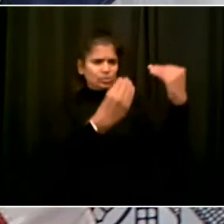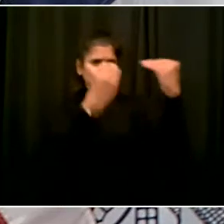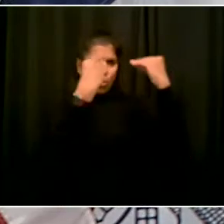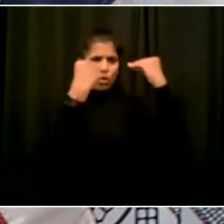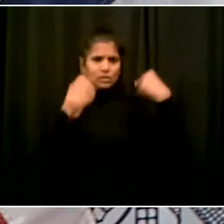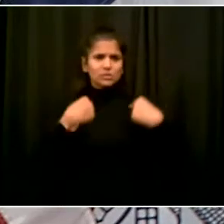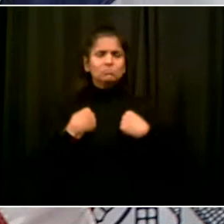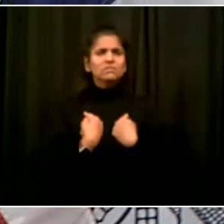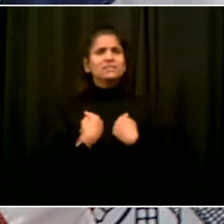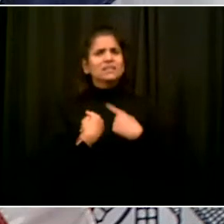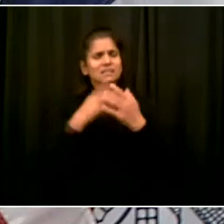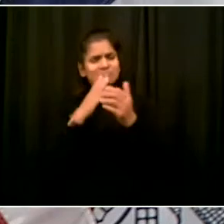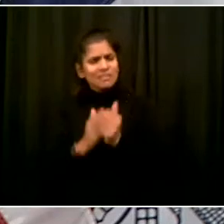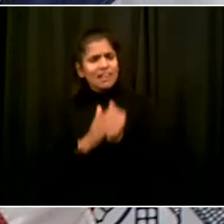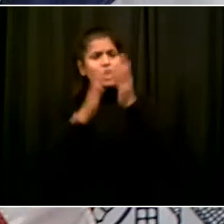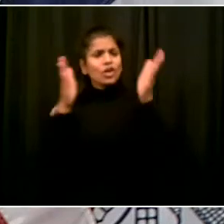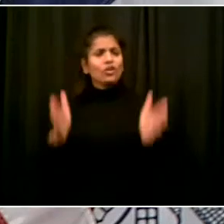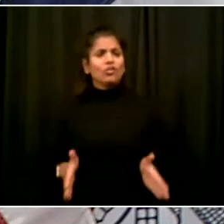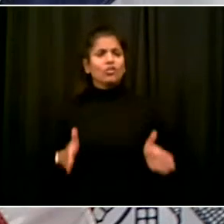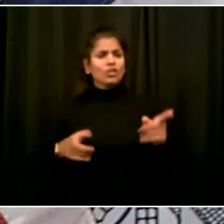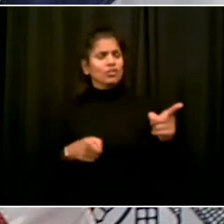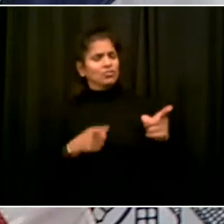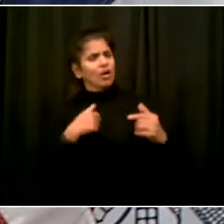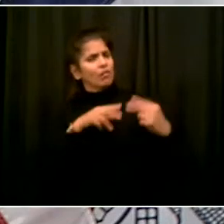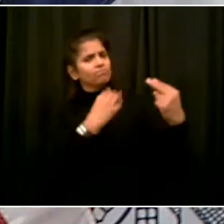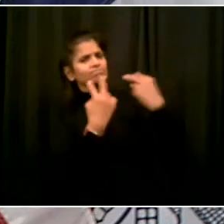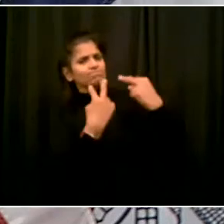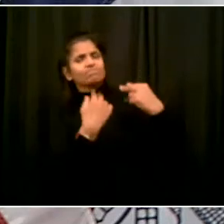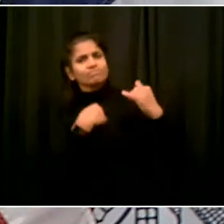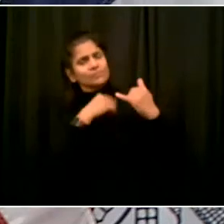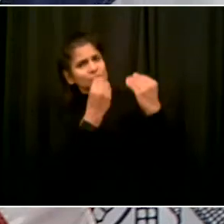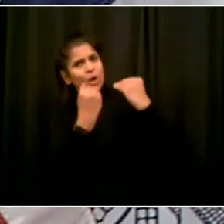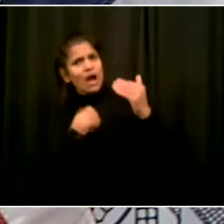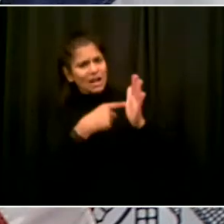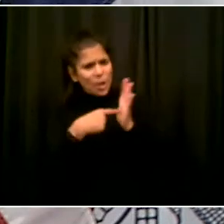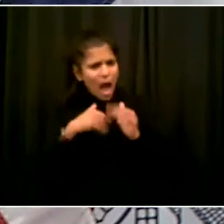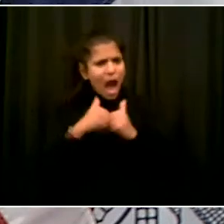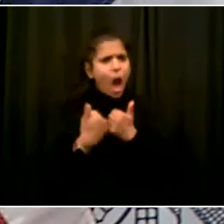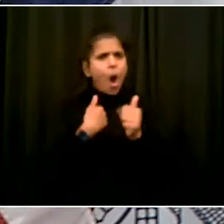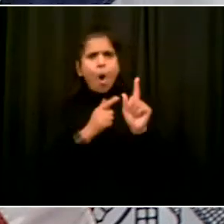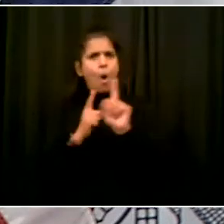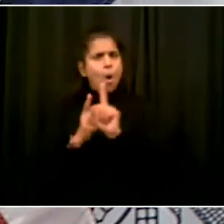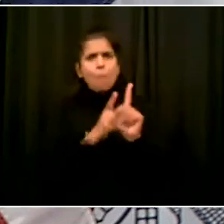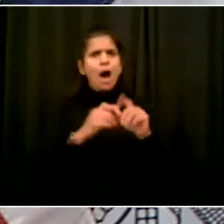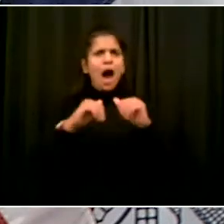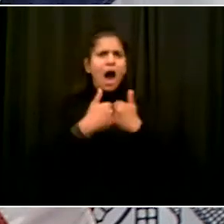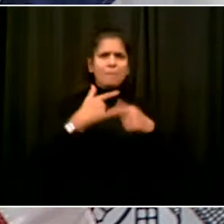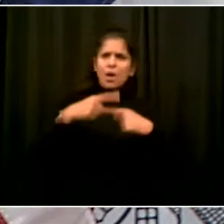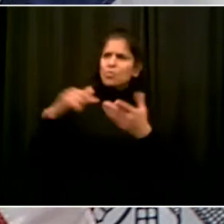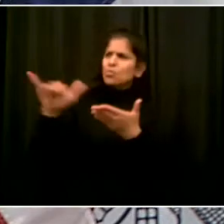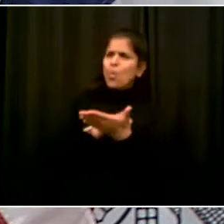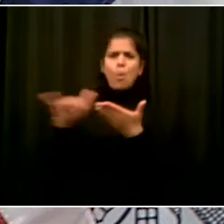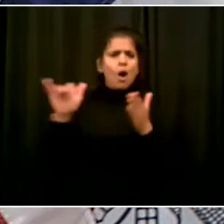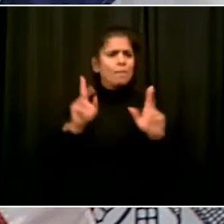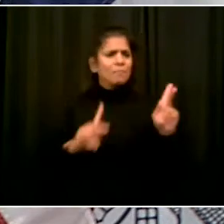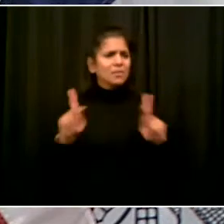A BETTER WAY , HIS DECENCY AND HISISUM HANANY.IT WHAT A CONTRAST TO SOME OF WHAT